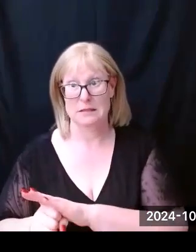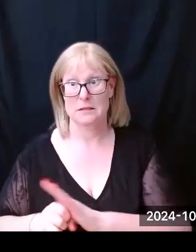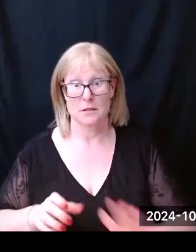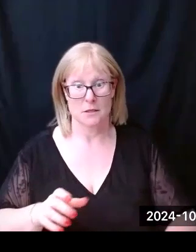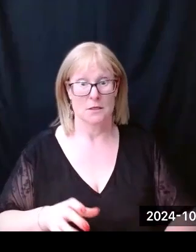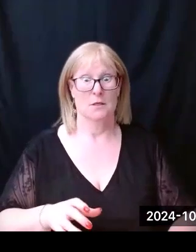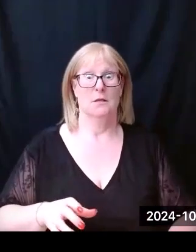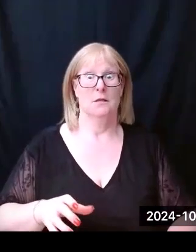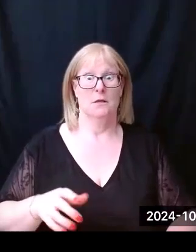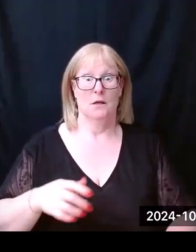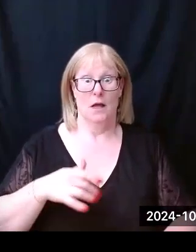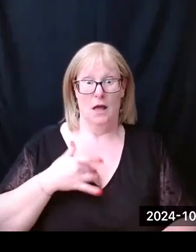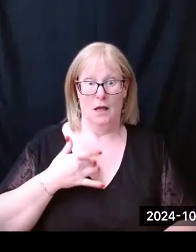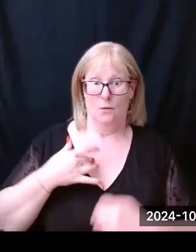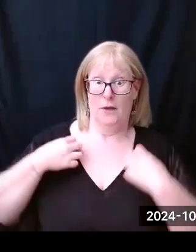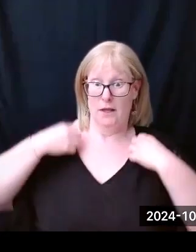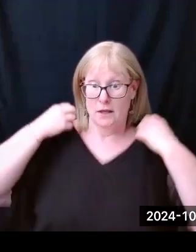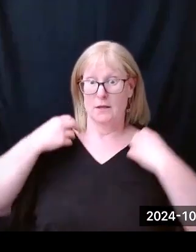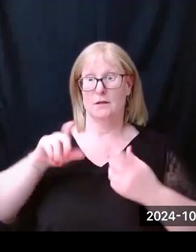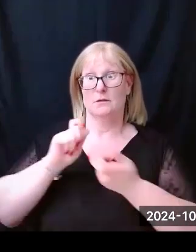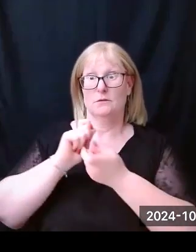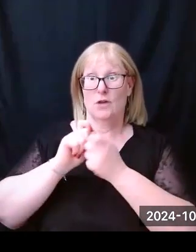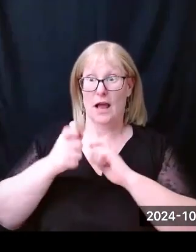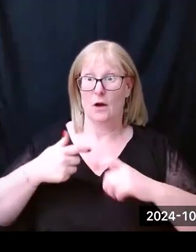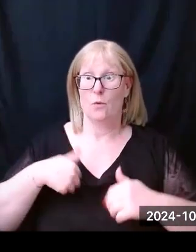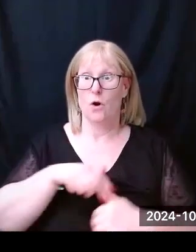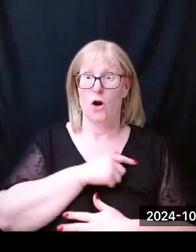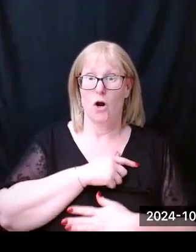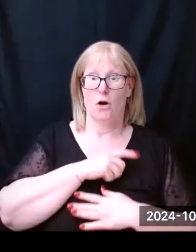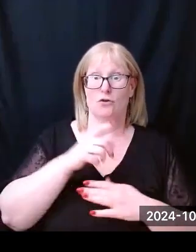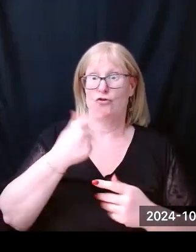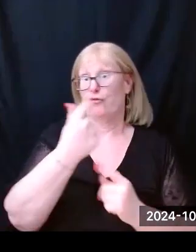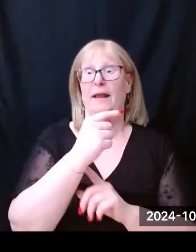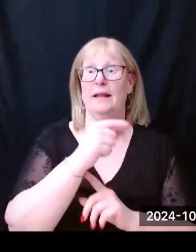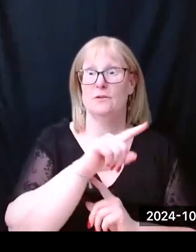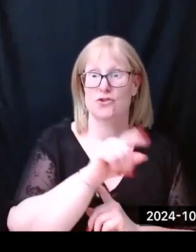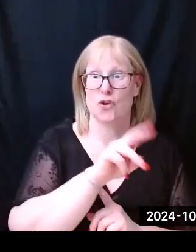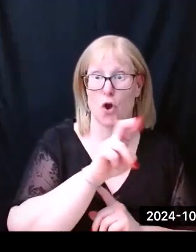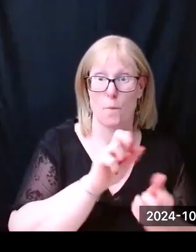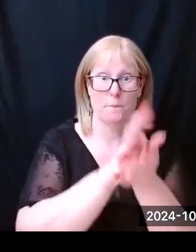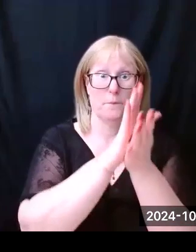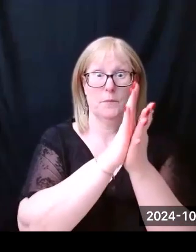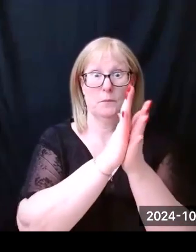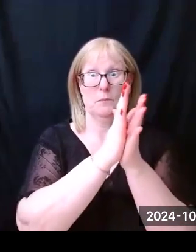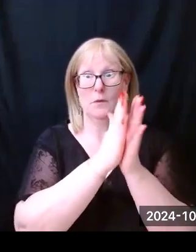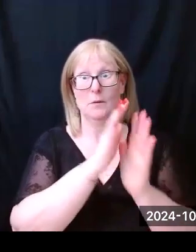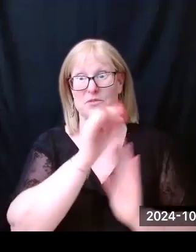zone into our red zone and we get in that place. But if we can pause and remember what's our future